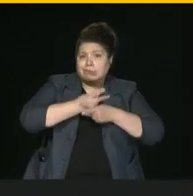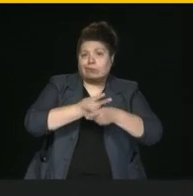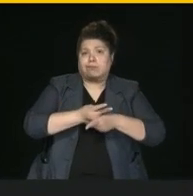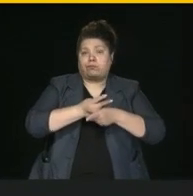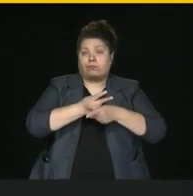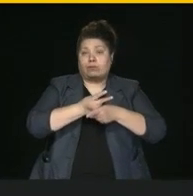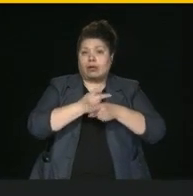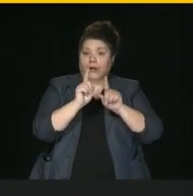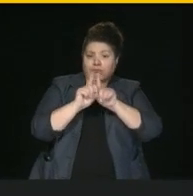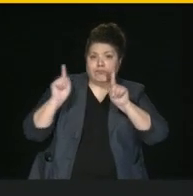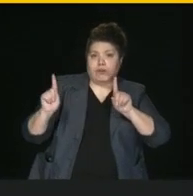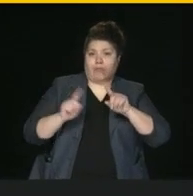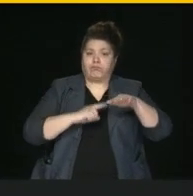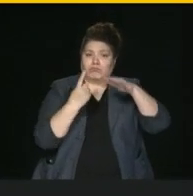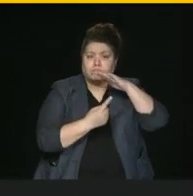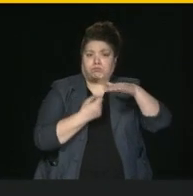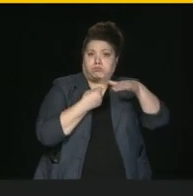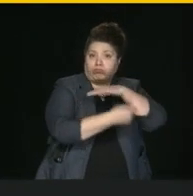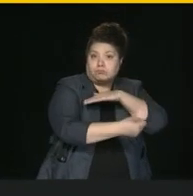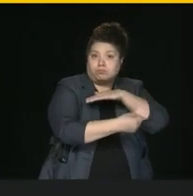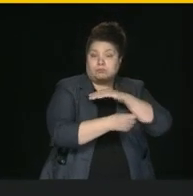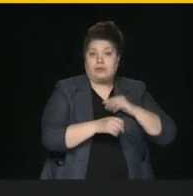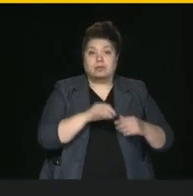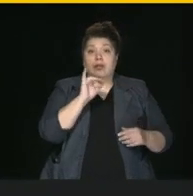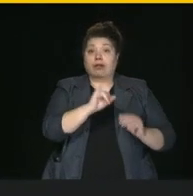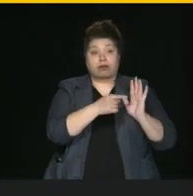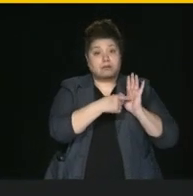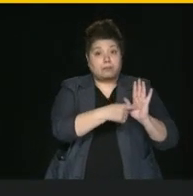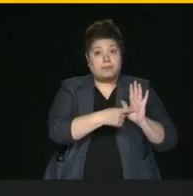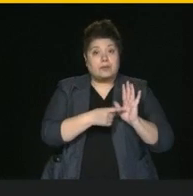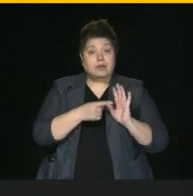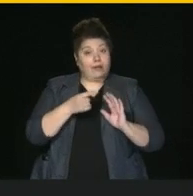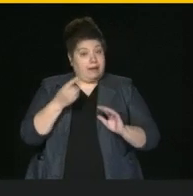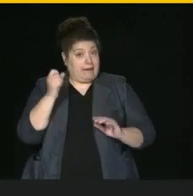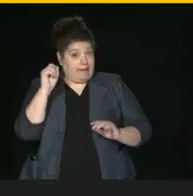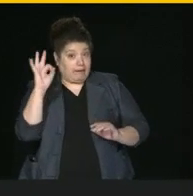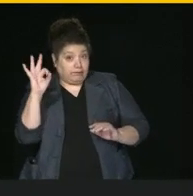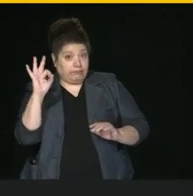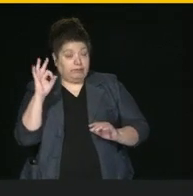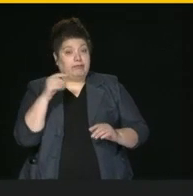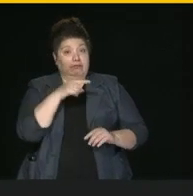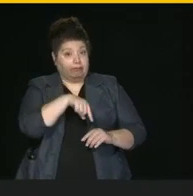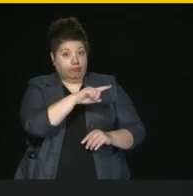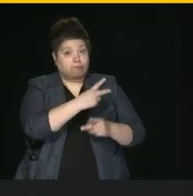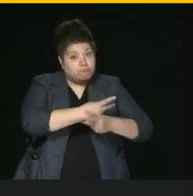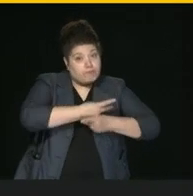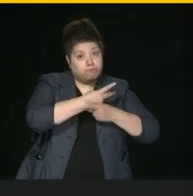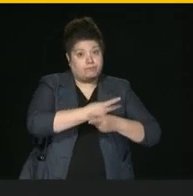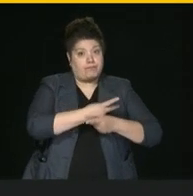WHAT HAPPENS TO THE MODELS. A SERIES OF MODEL WERE